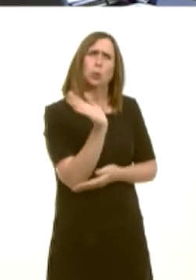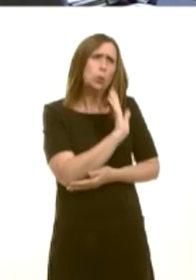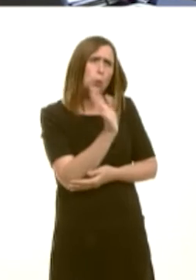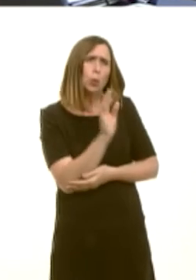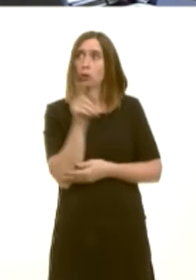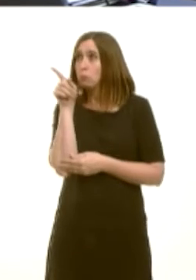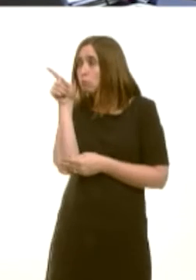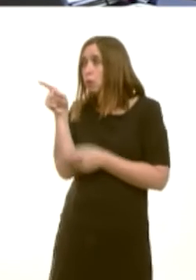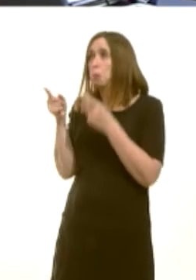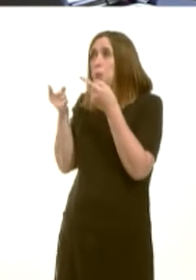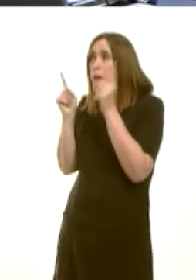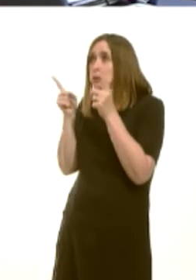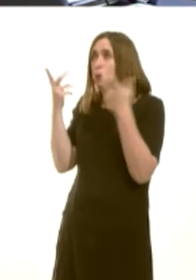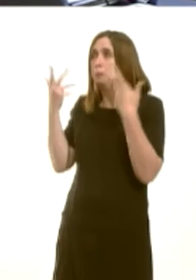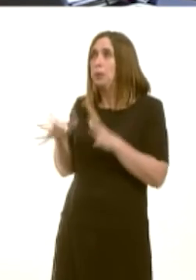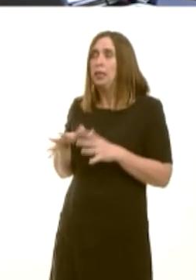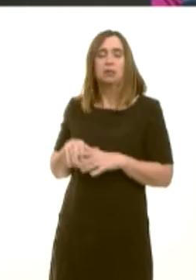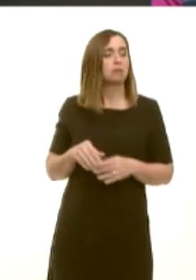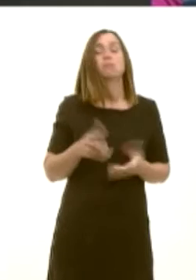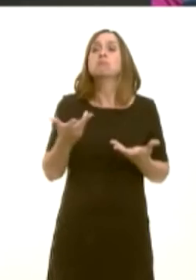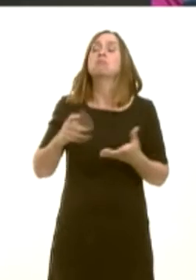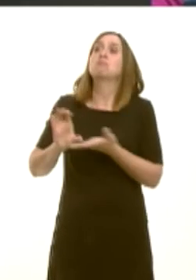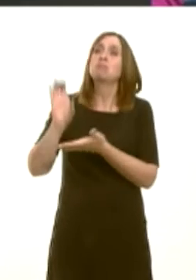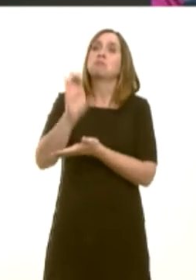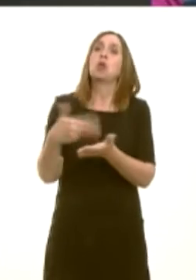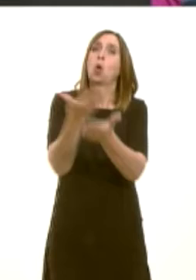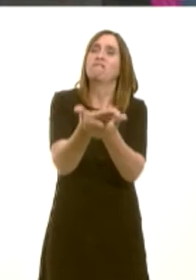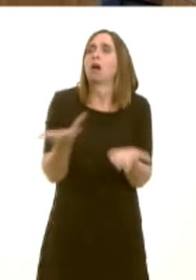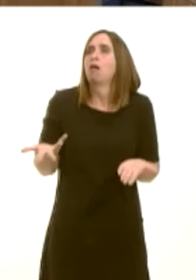make an offer to the company itself. Andrew R.T. Davies: Yes, but, First Minister,